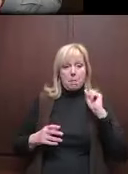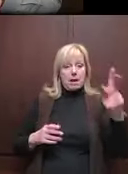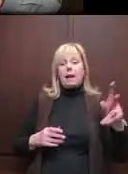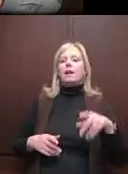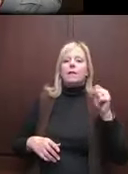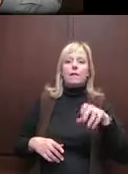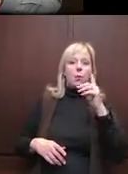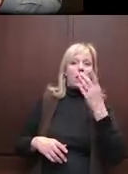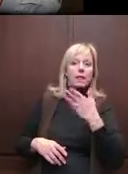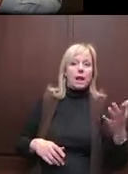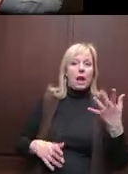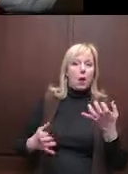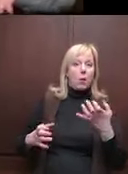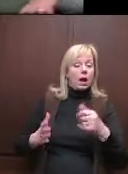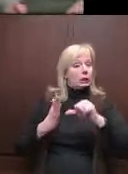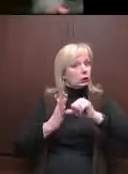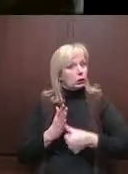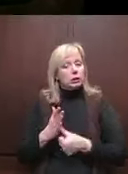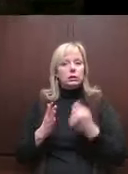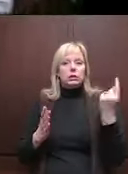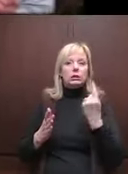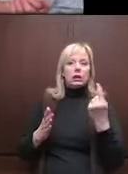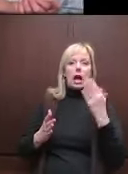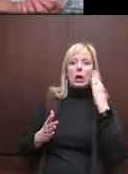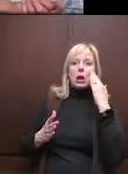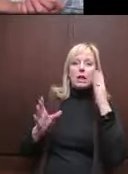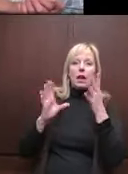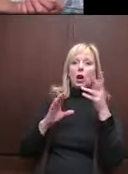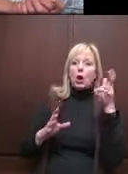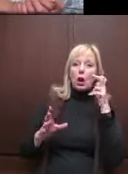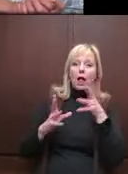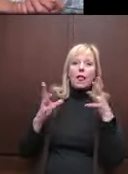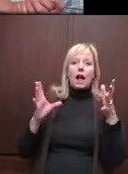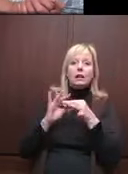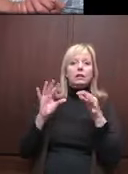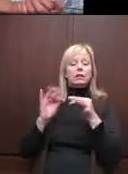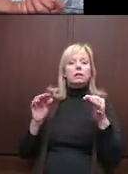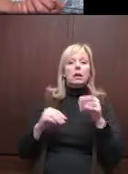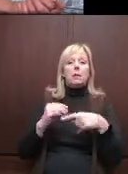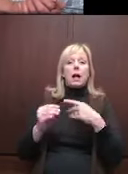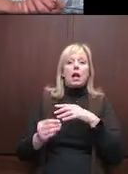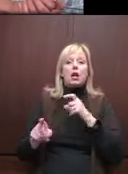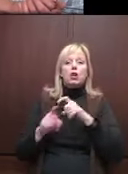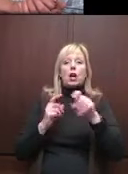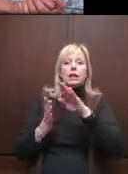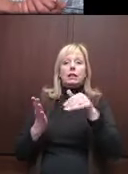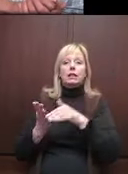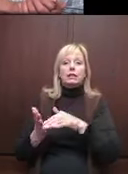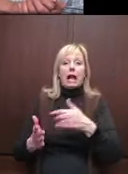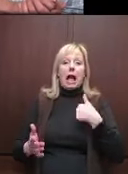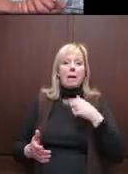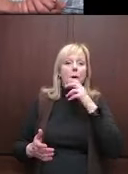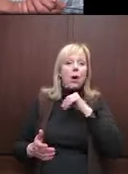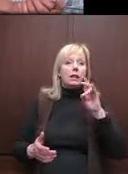And one thing that I want to stress something I know they've heard a lot in the call center today is I am 75 or above I am signed up but